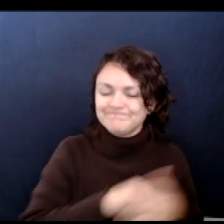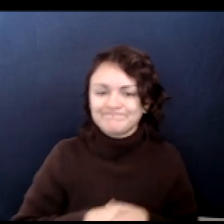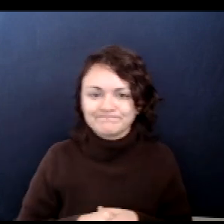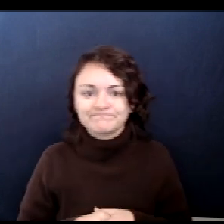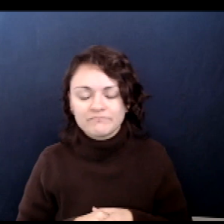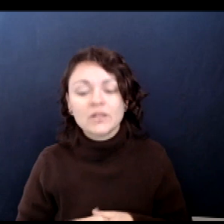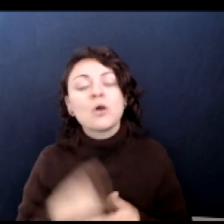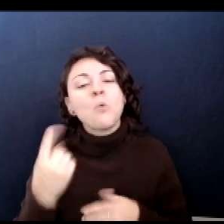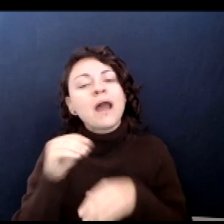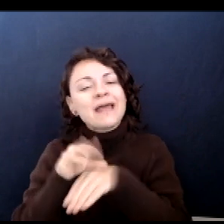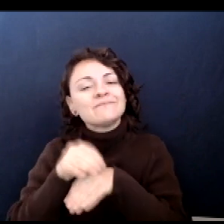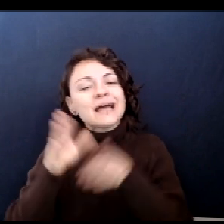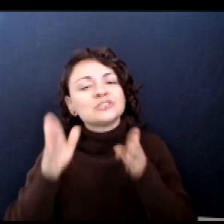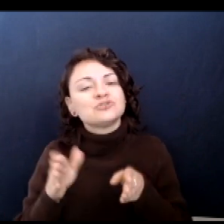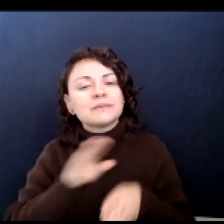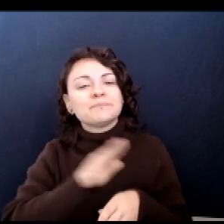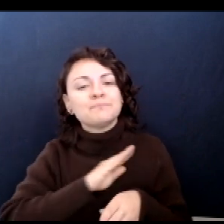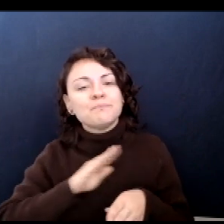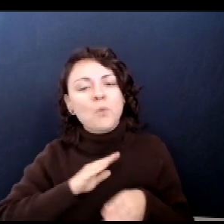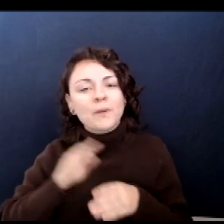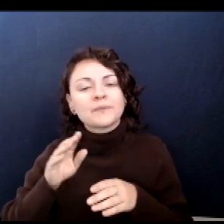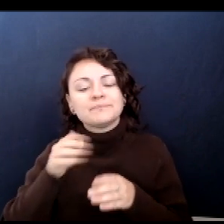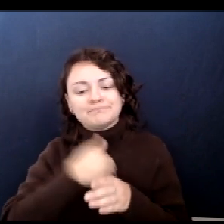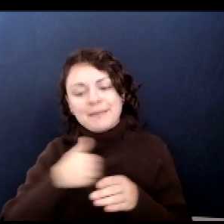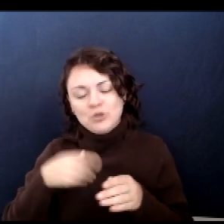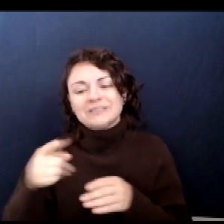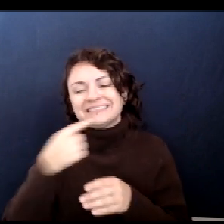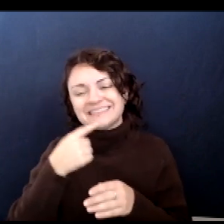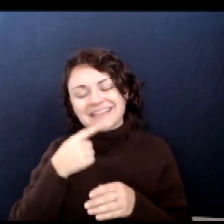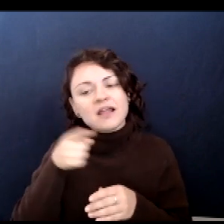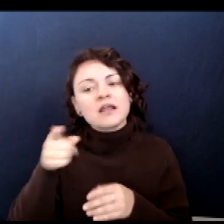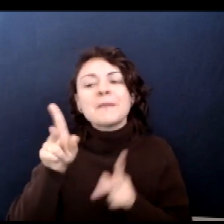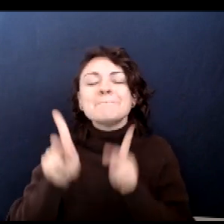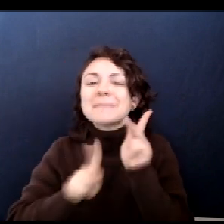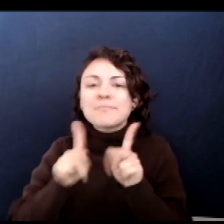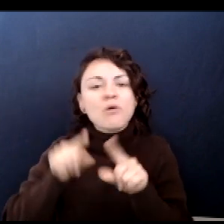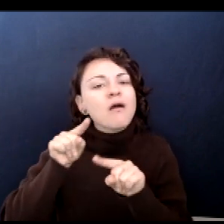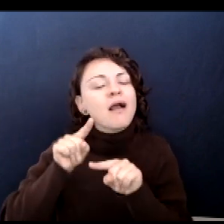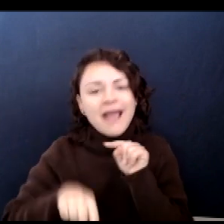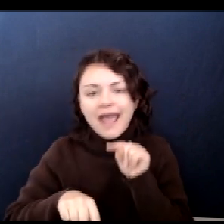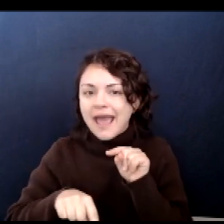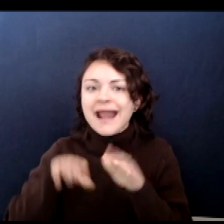I think it describes as well. They said people cannot access what they do not know about.